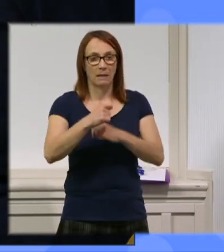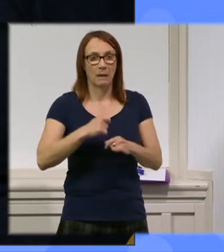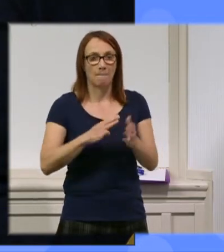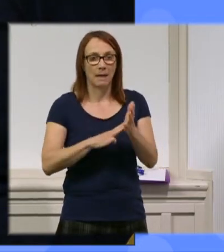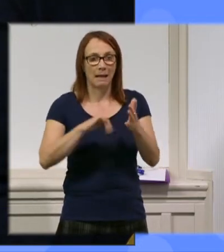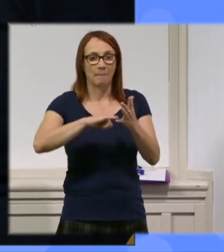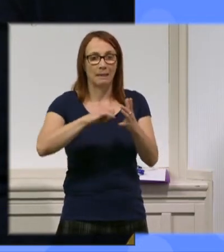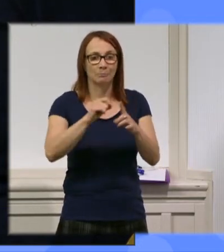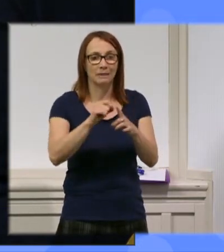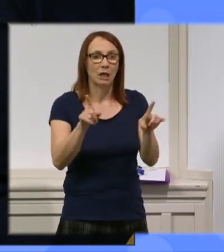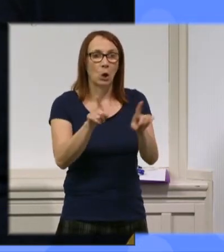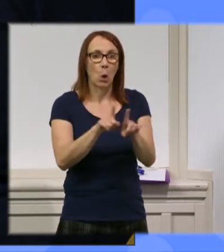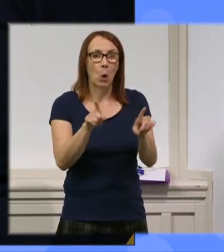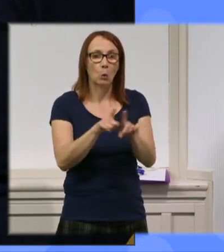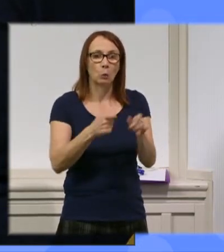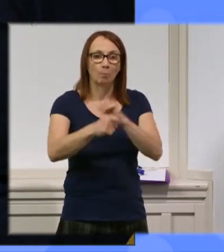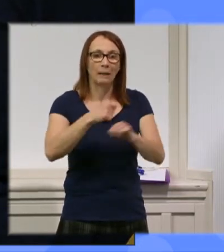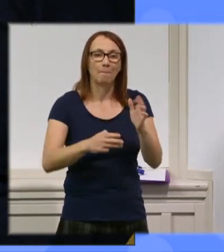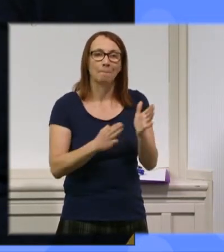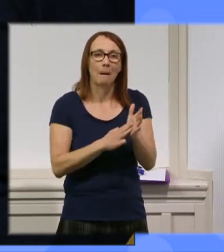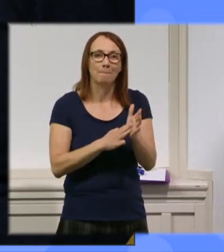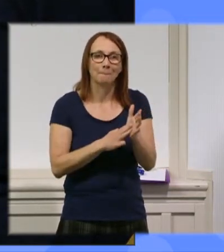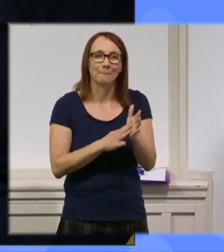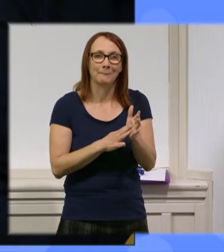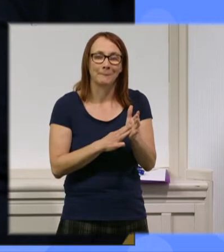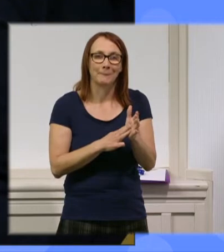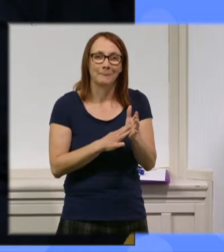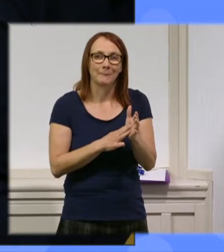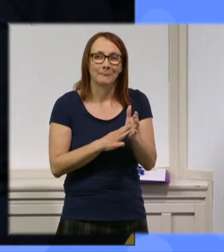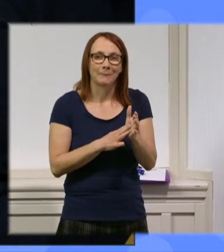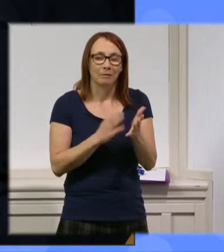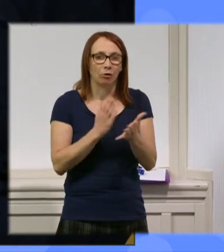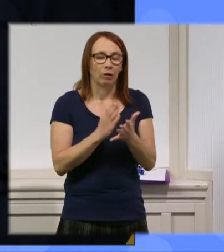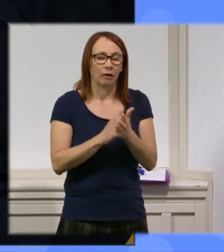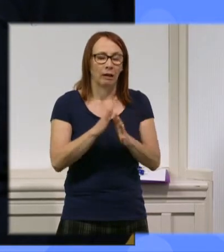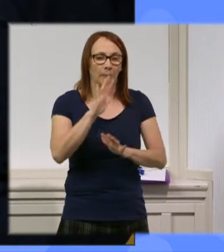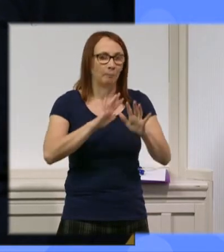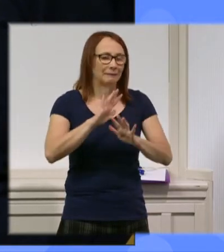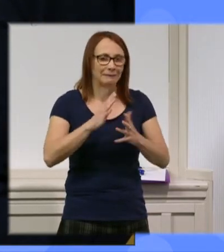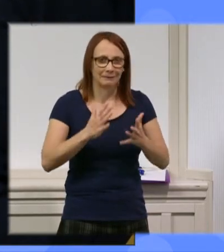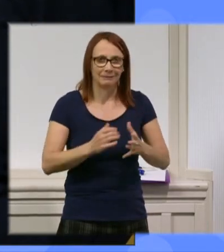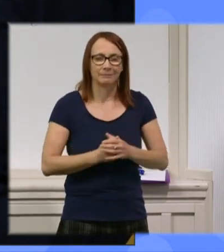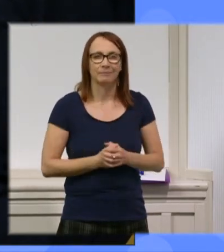mother and that year as well so that was a lot going on and in terms of me